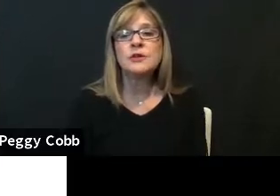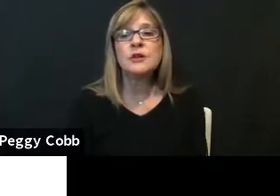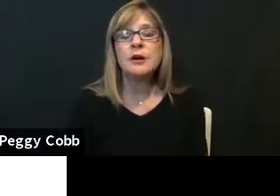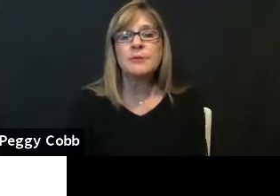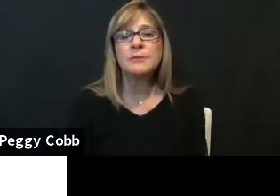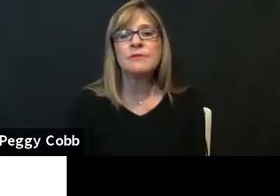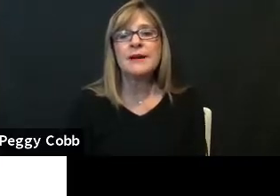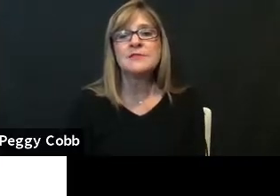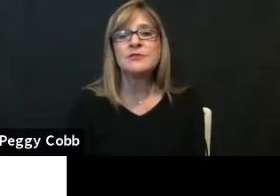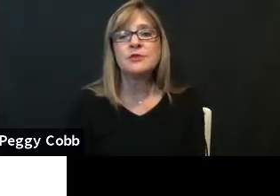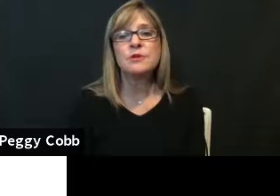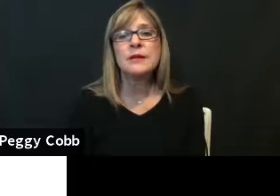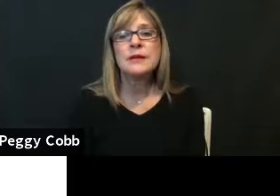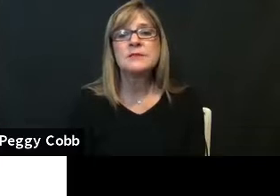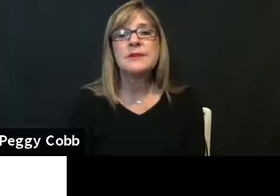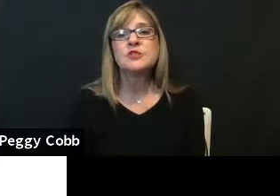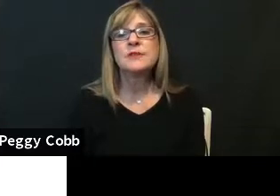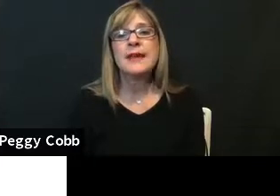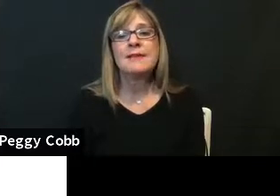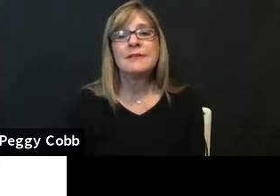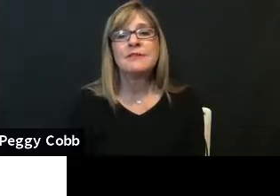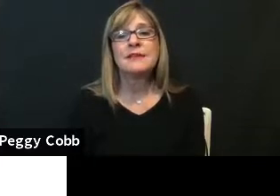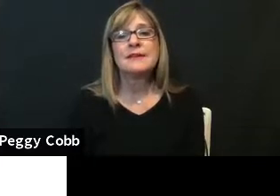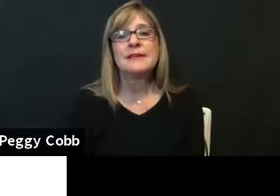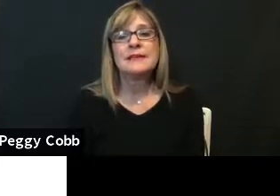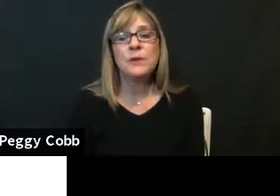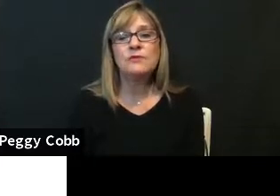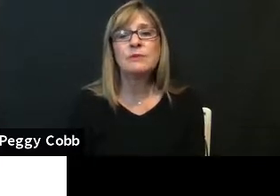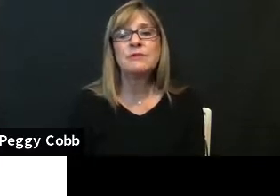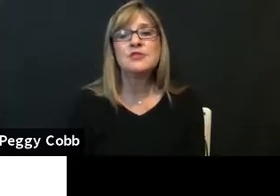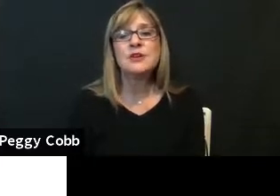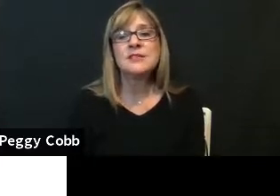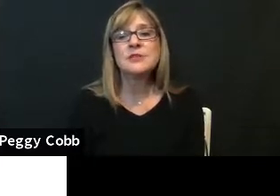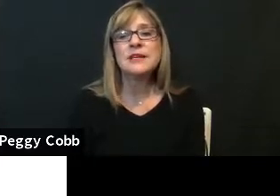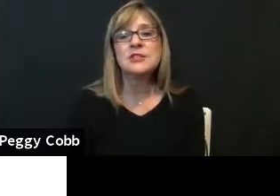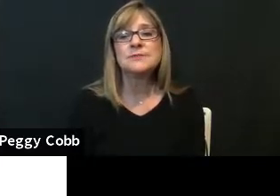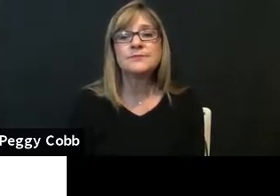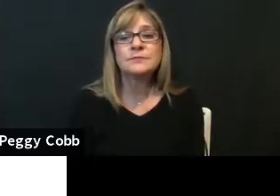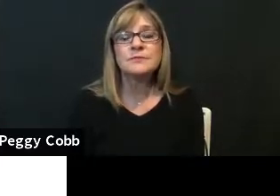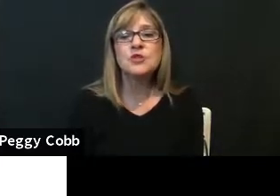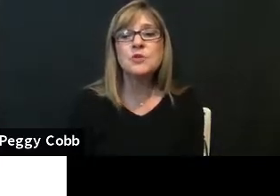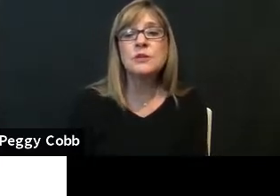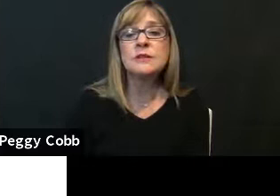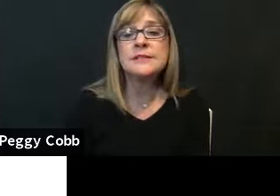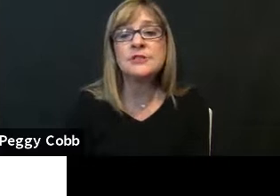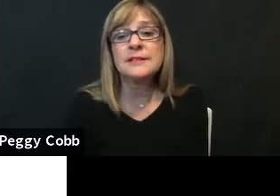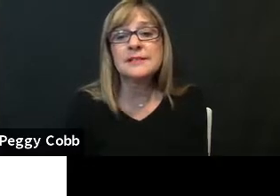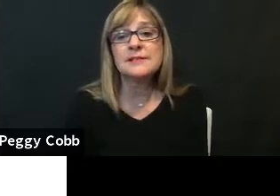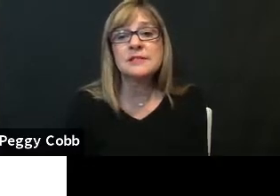to their apartment provides food to make sure they have everything they need. We provide transportation to our senior citizens